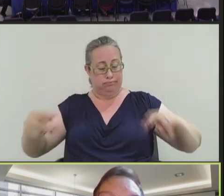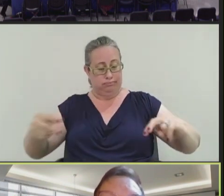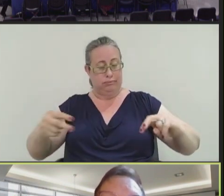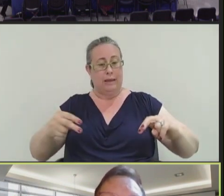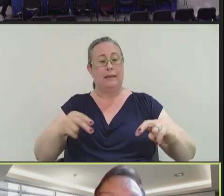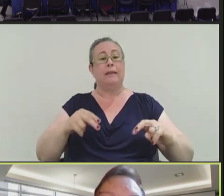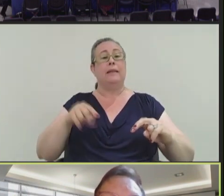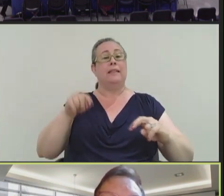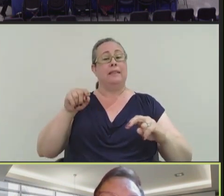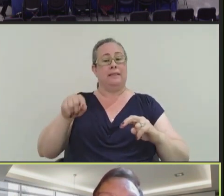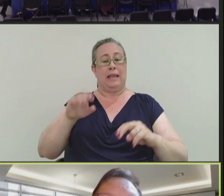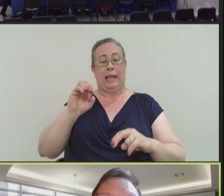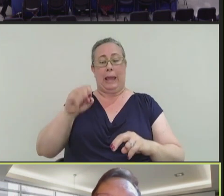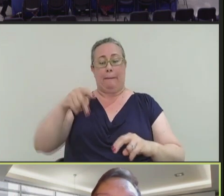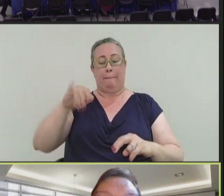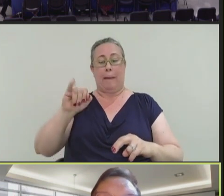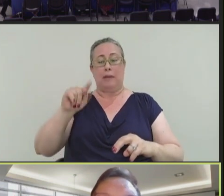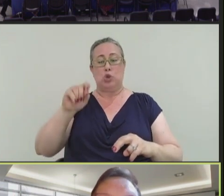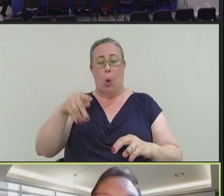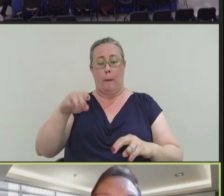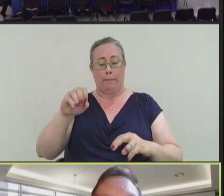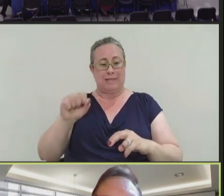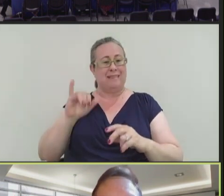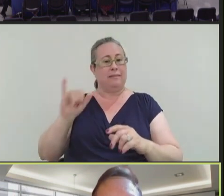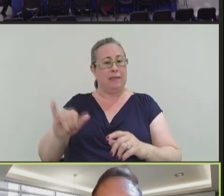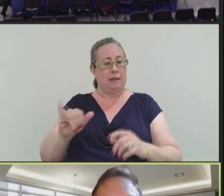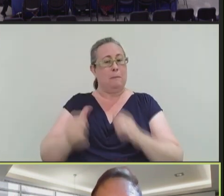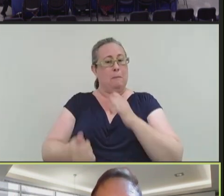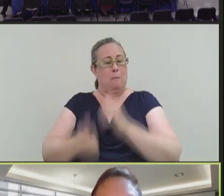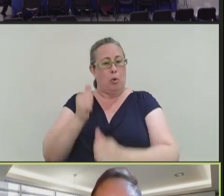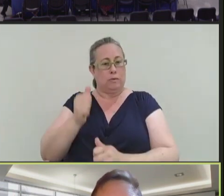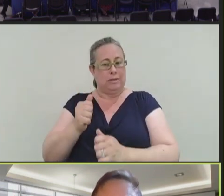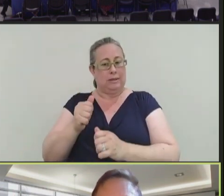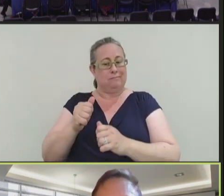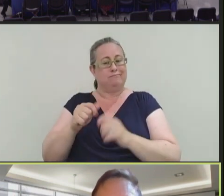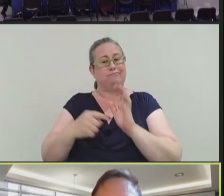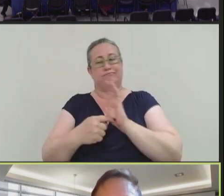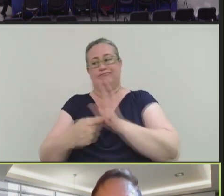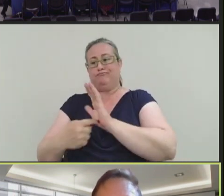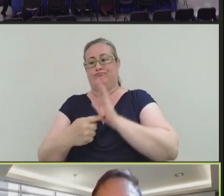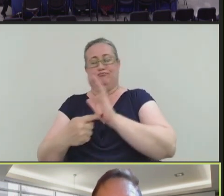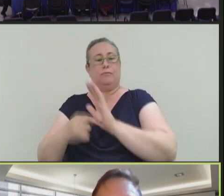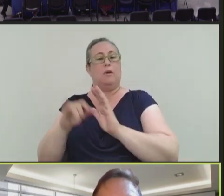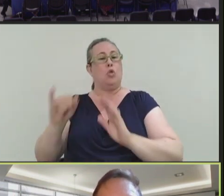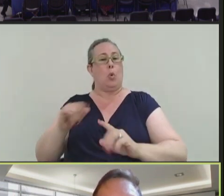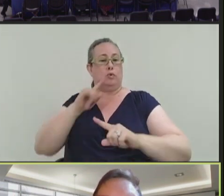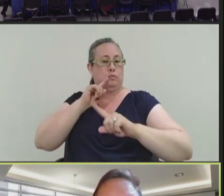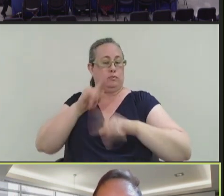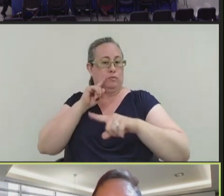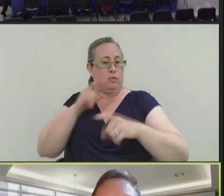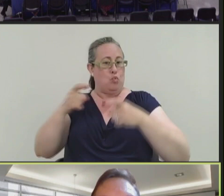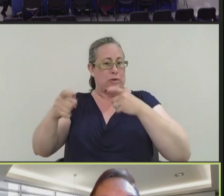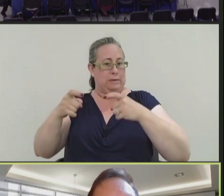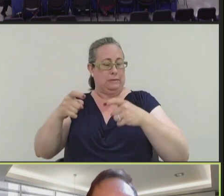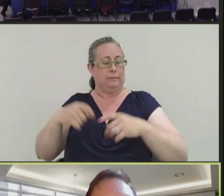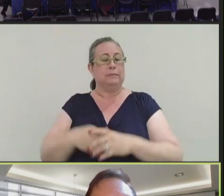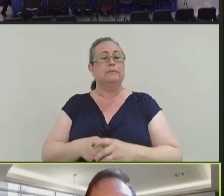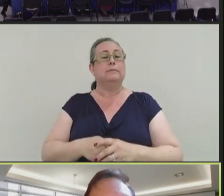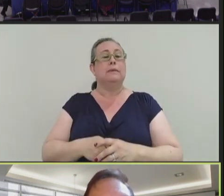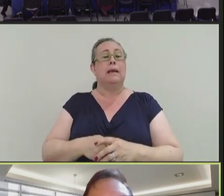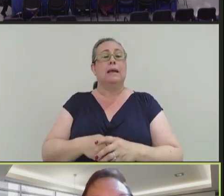are epitopes that predominantly elicit those regulatory responses and epitopes